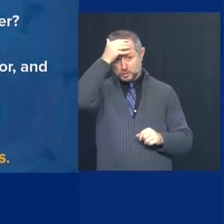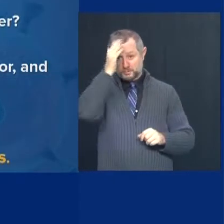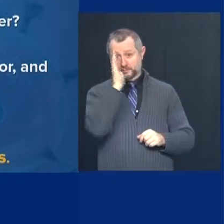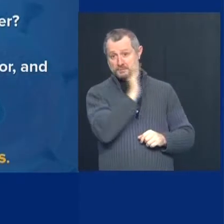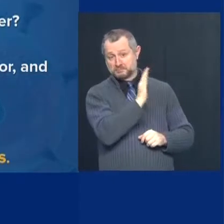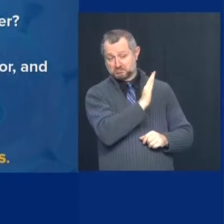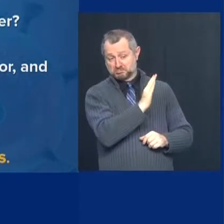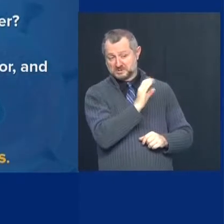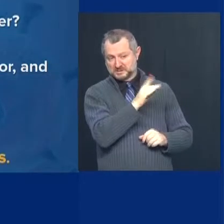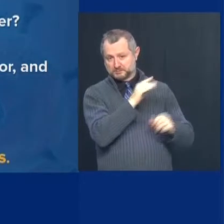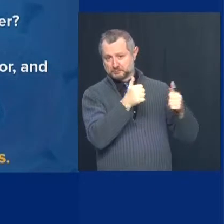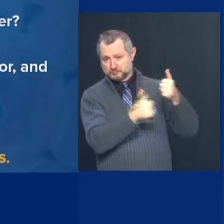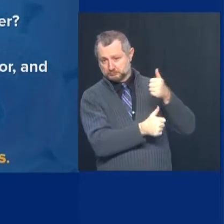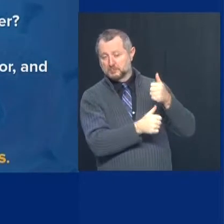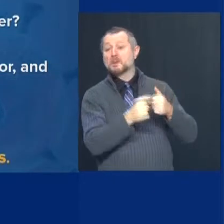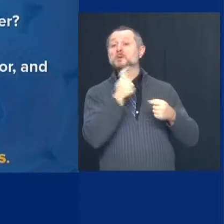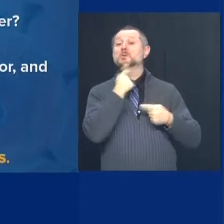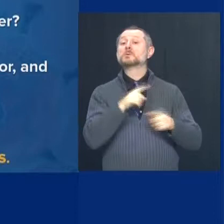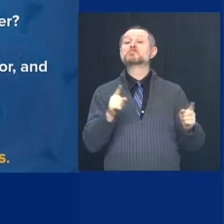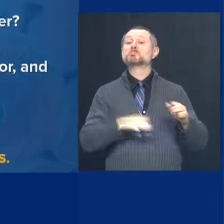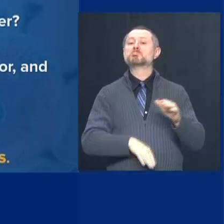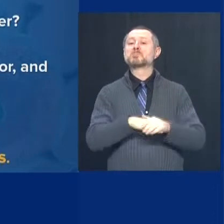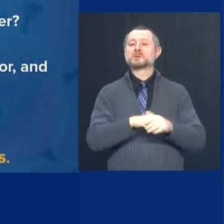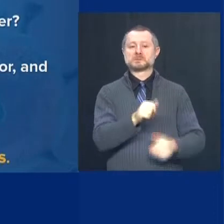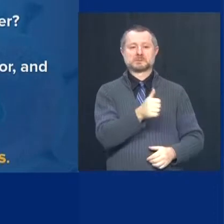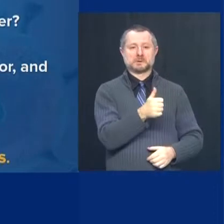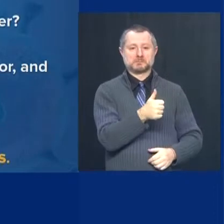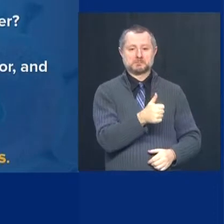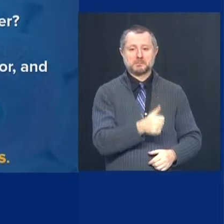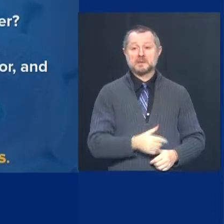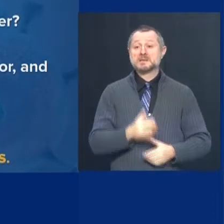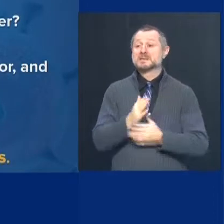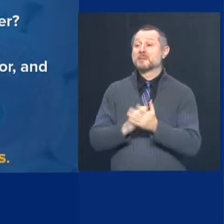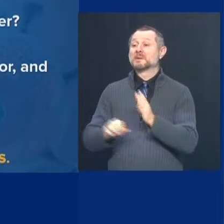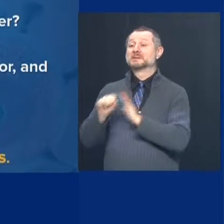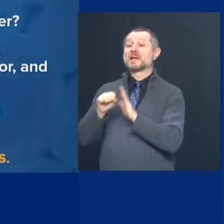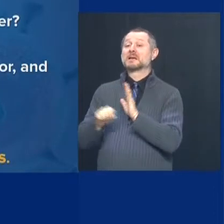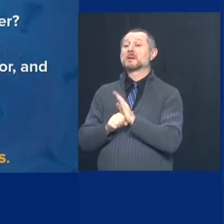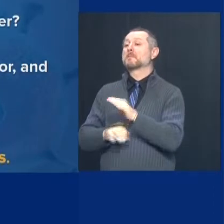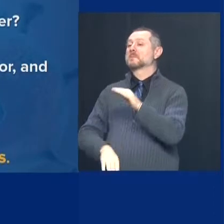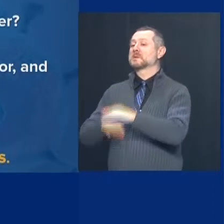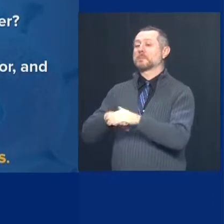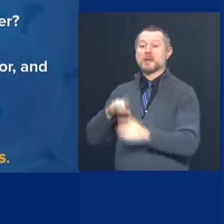HOME. THE CDC GUIDANCE, THAT'S